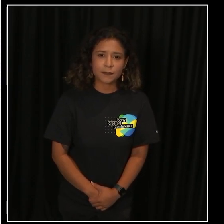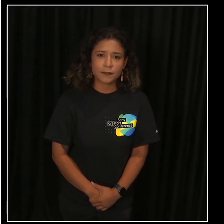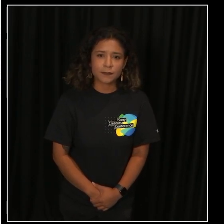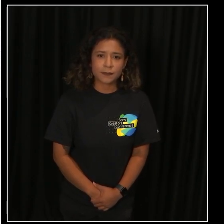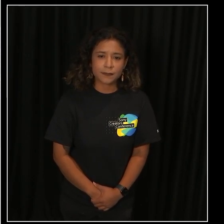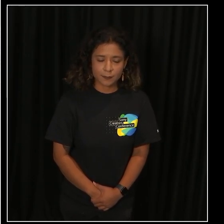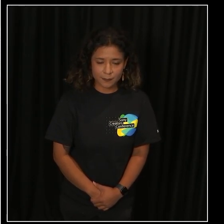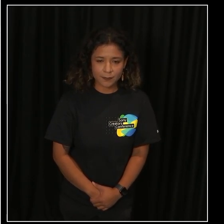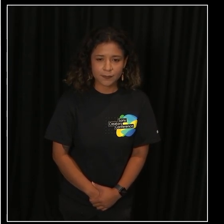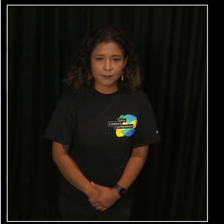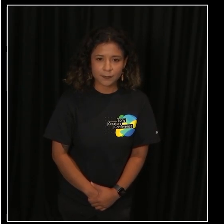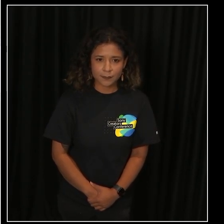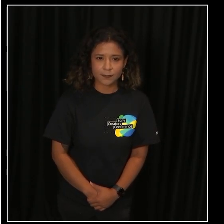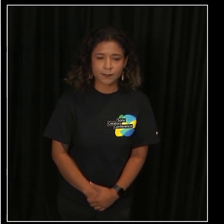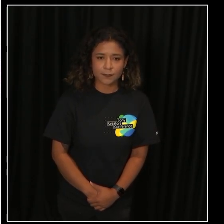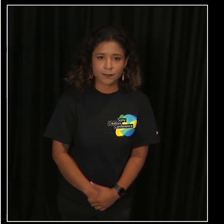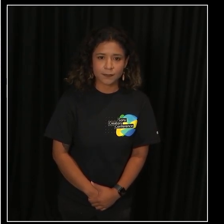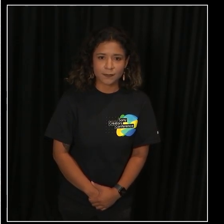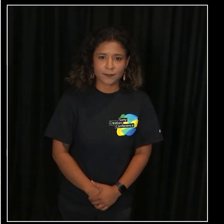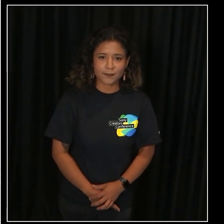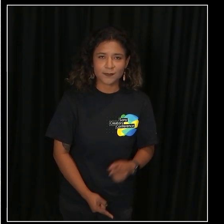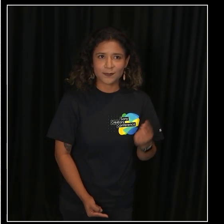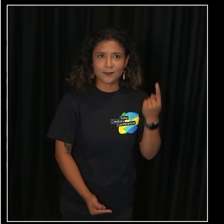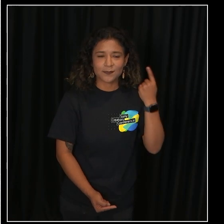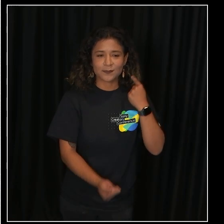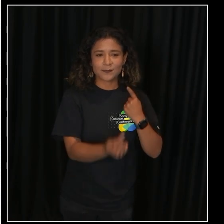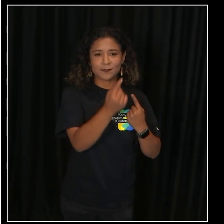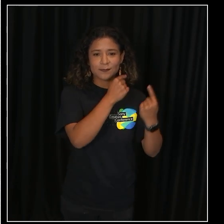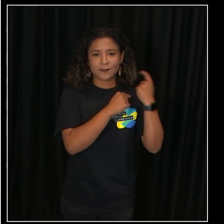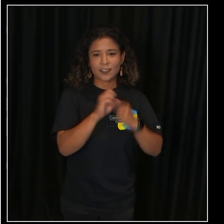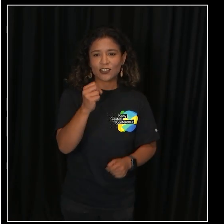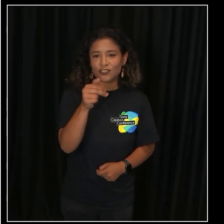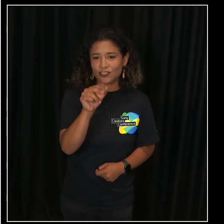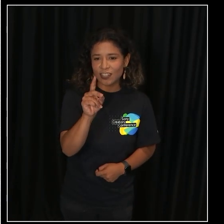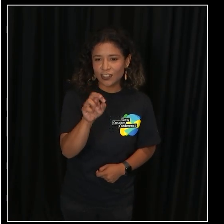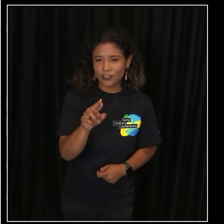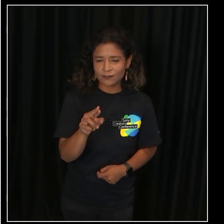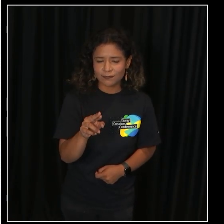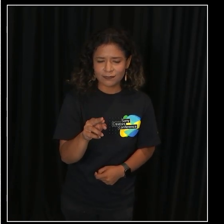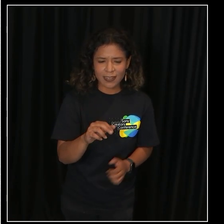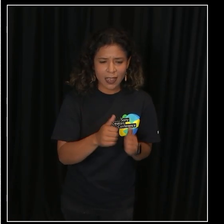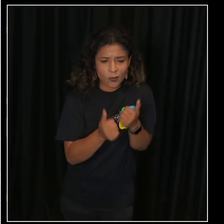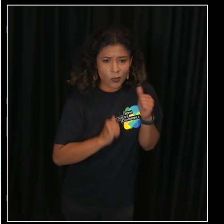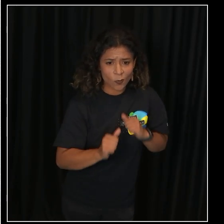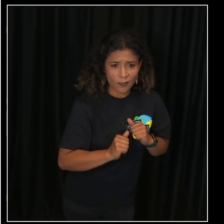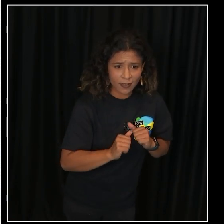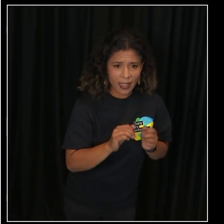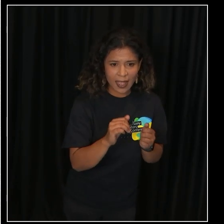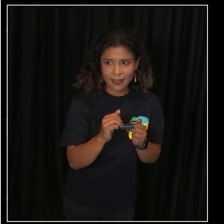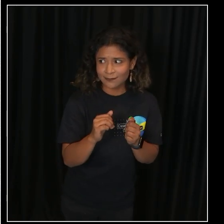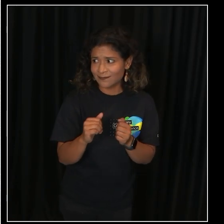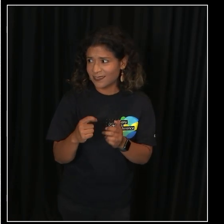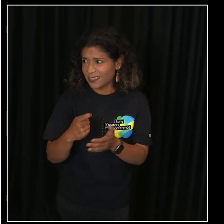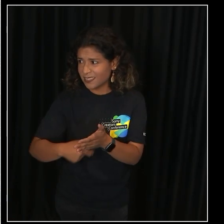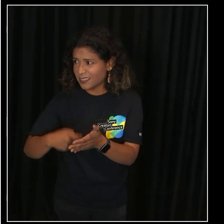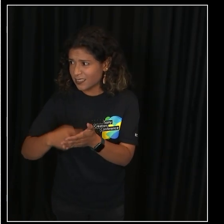So going back to the shader, what about performance? How much does it cost to generate this shadow?